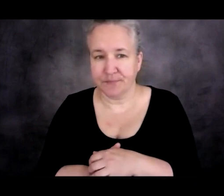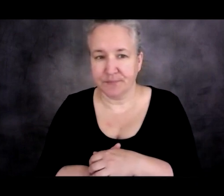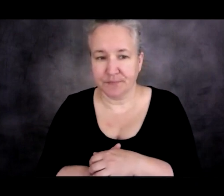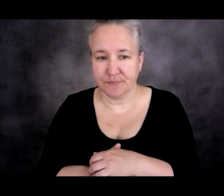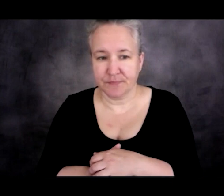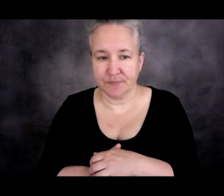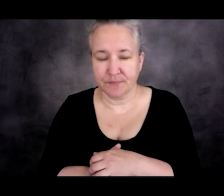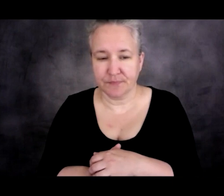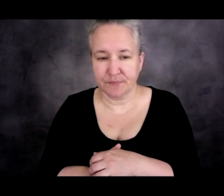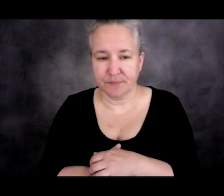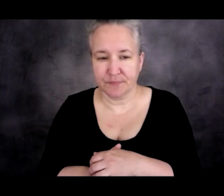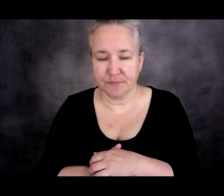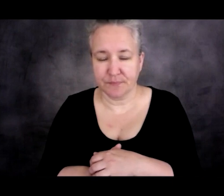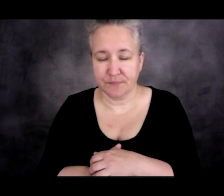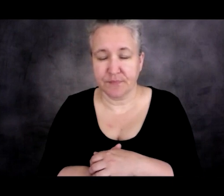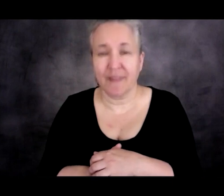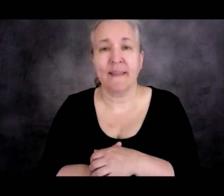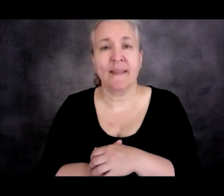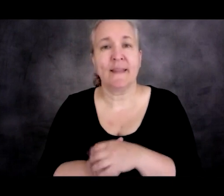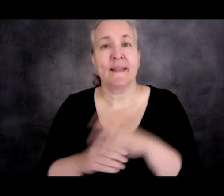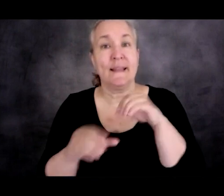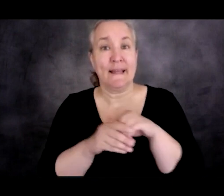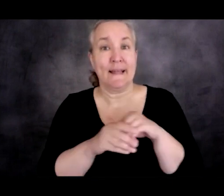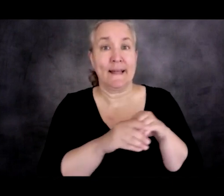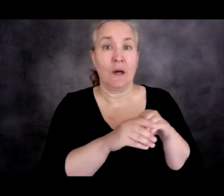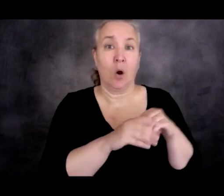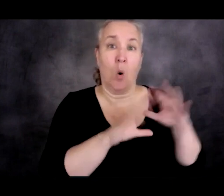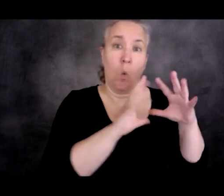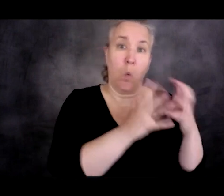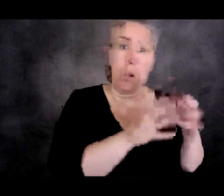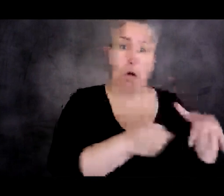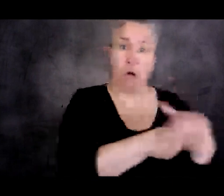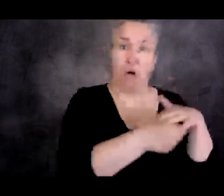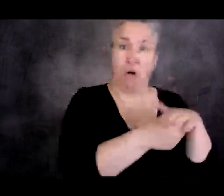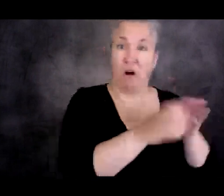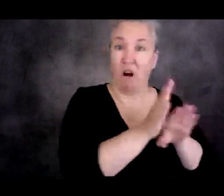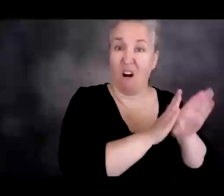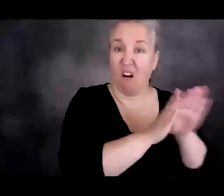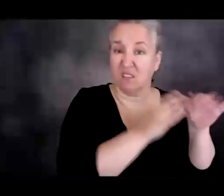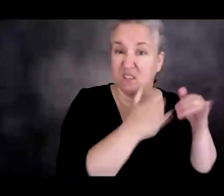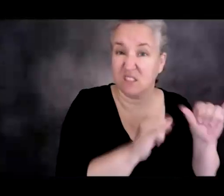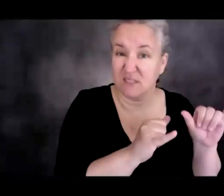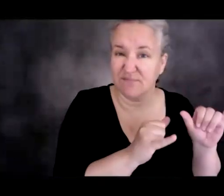In the developing world, there are lots of countries that have received